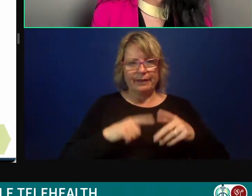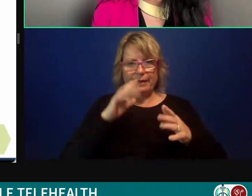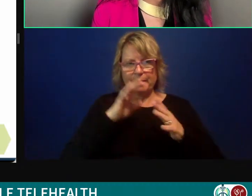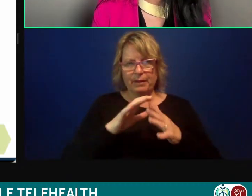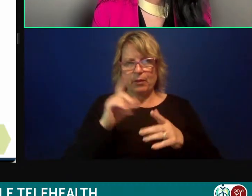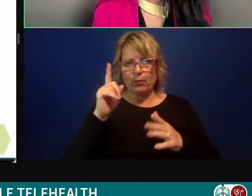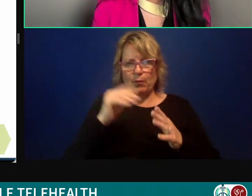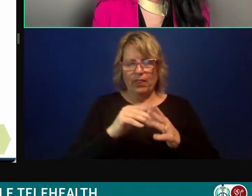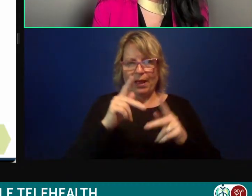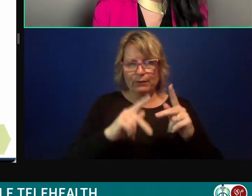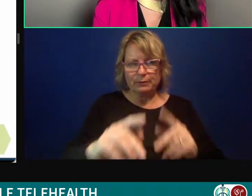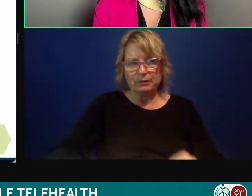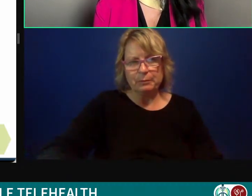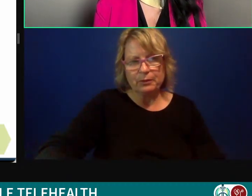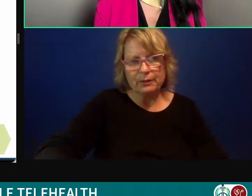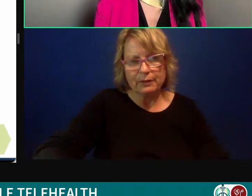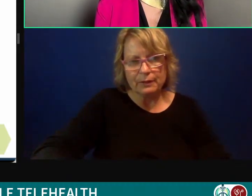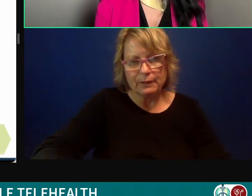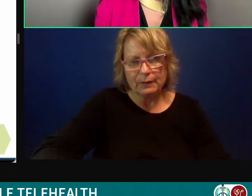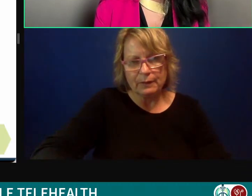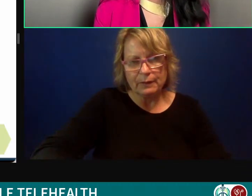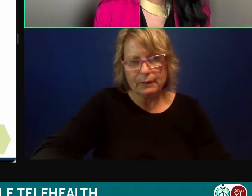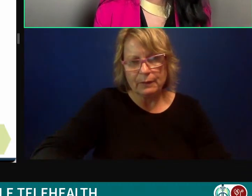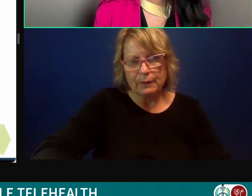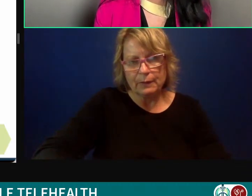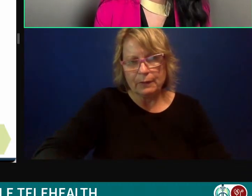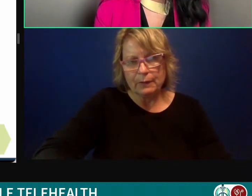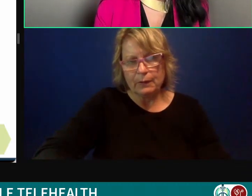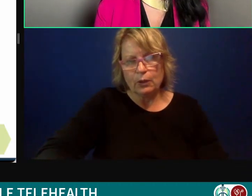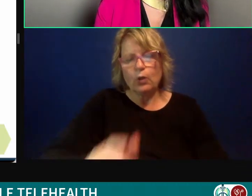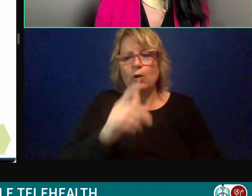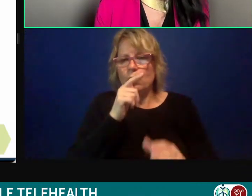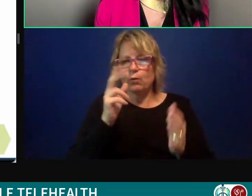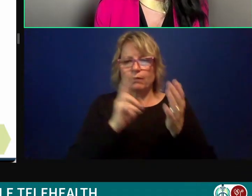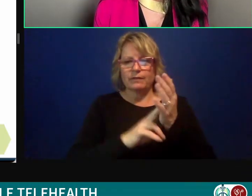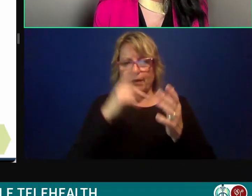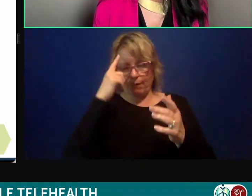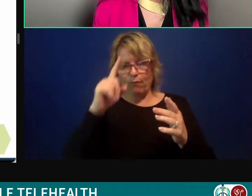people, over a thousand people, who've registered for the conference, who are here with us right now